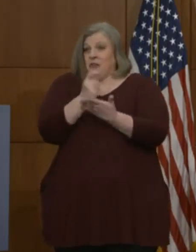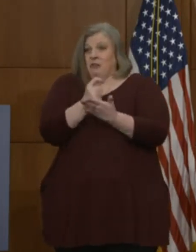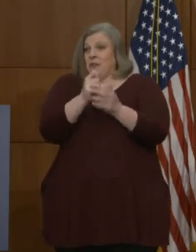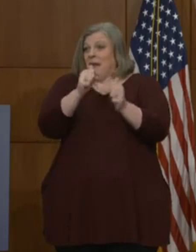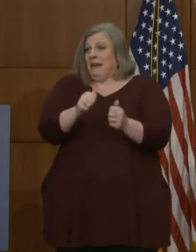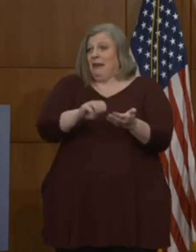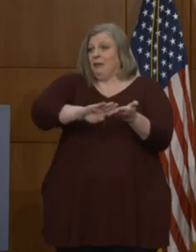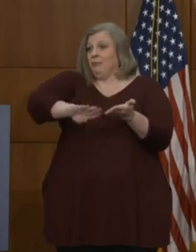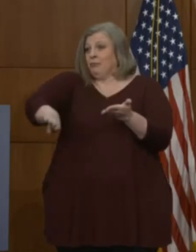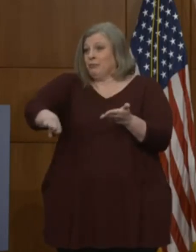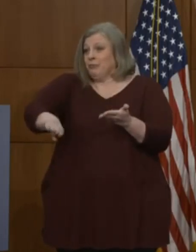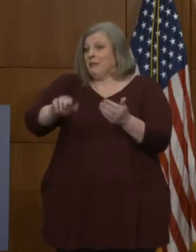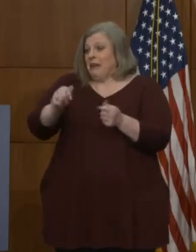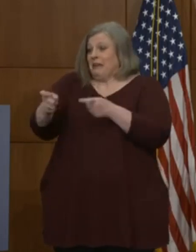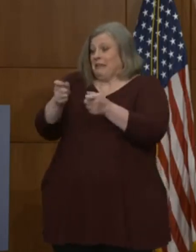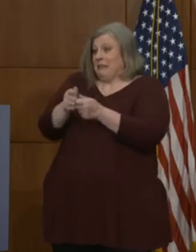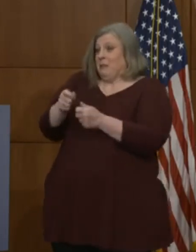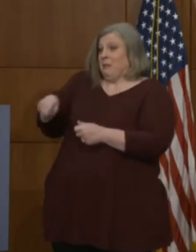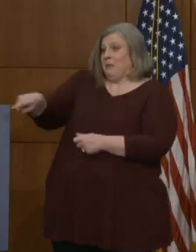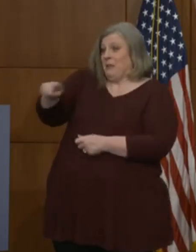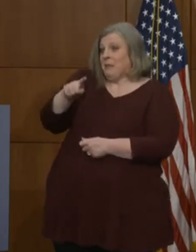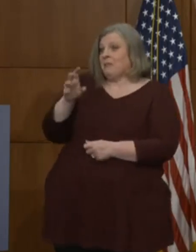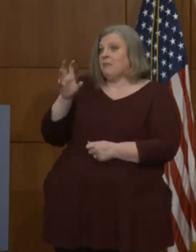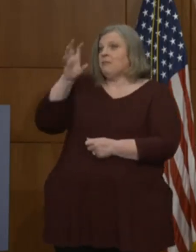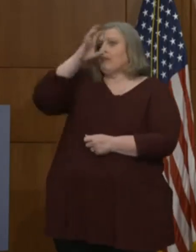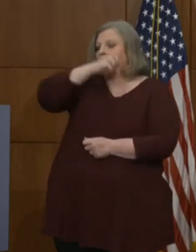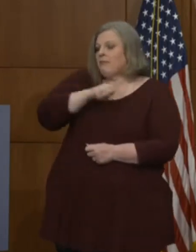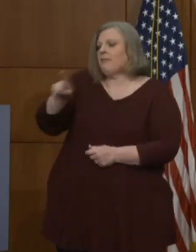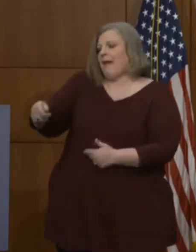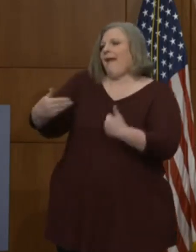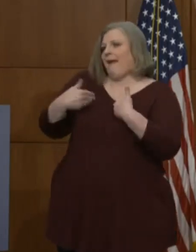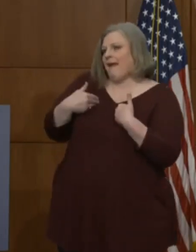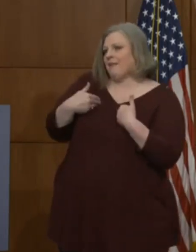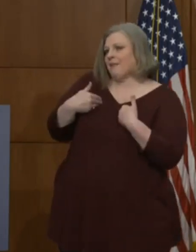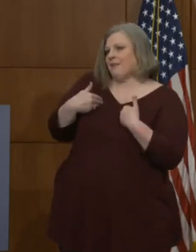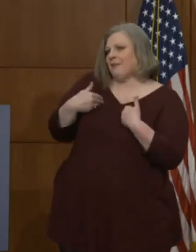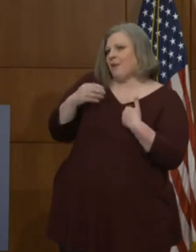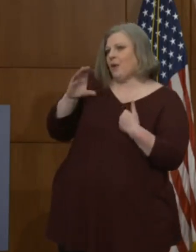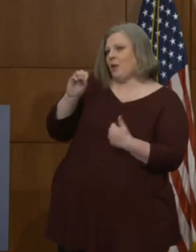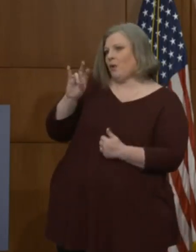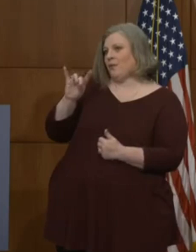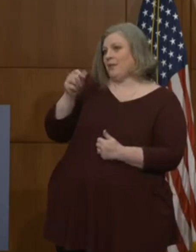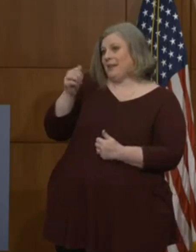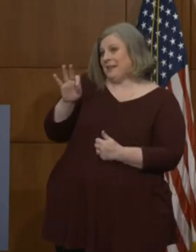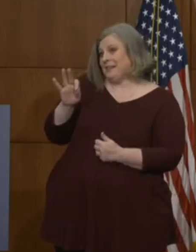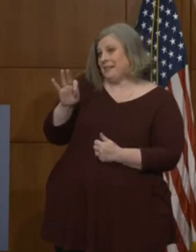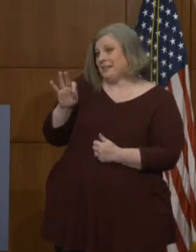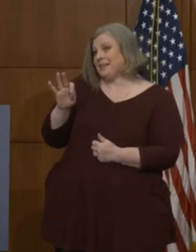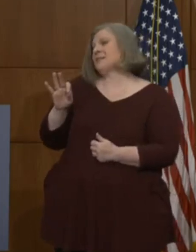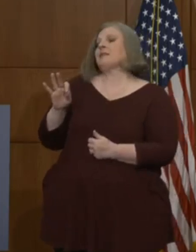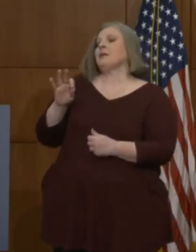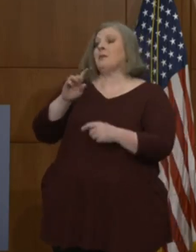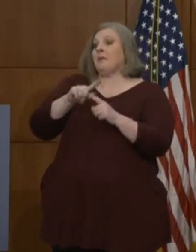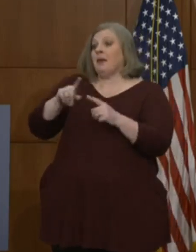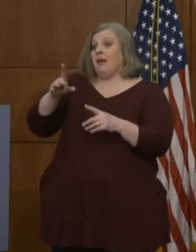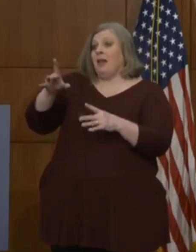THEY CAN AND RIGHTLY. CARE FOR PATIENTS WITH COVID NINETEEN PATIENTS WITH COVID NINETEEN UP. ON A PRACTICAL BASIS WITH UP. ON A PRACTICAL BASIS WITH PRESUMING THAT THEY HAVE IT BUT PRESUMING THAT THEY HAVE IT BUT FROM EPIDEMIOLOGICAL POINT OF